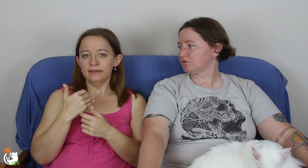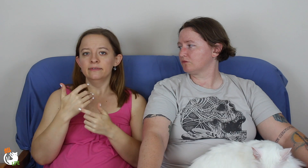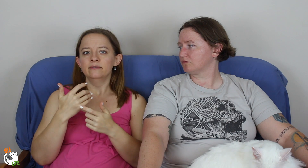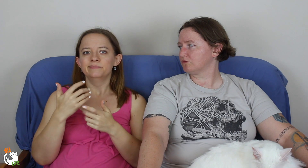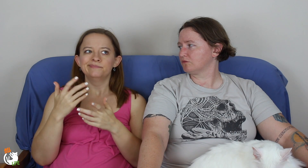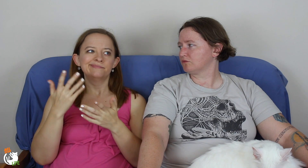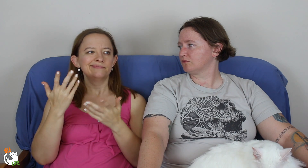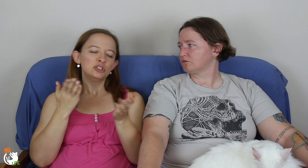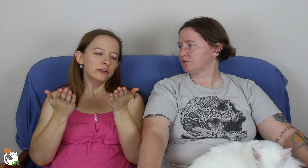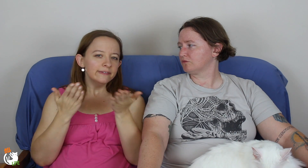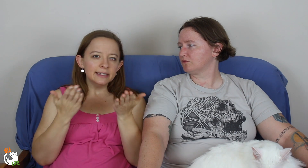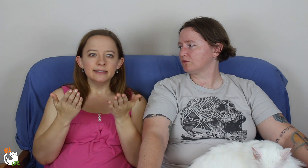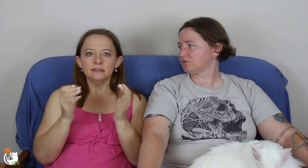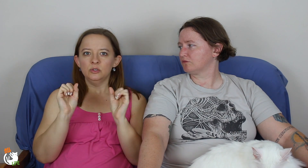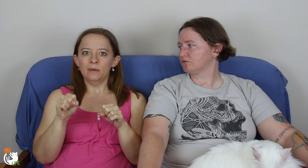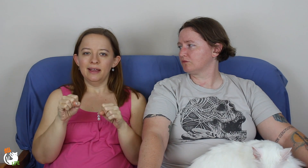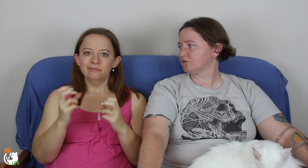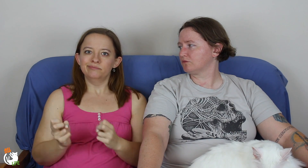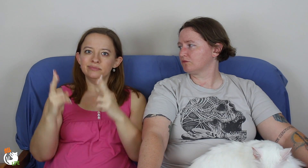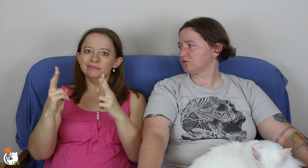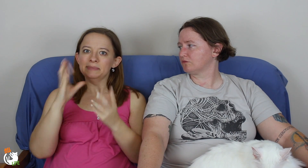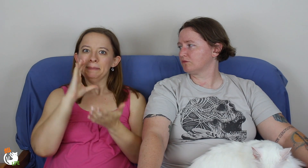Some sperm banks have different services